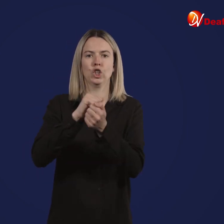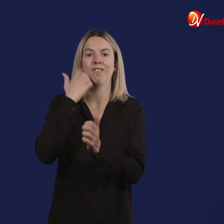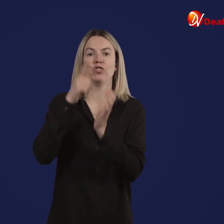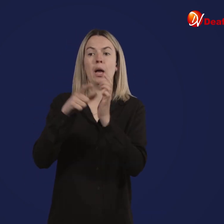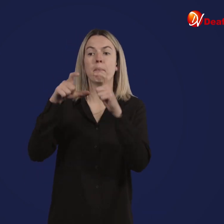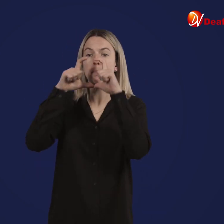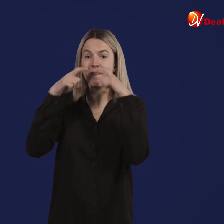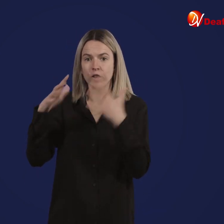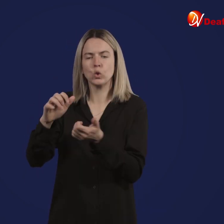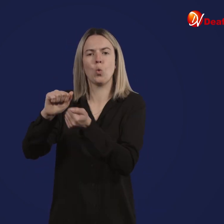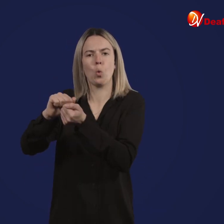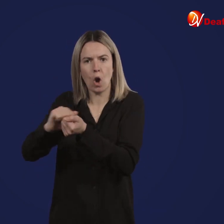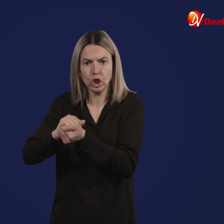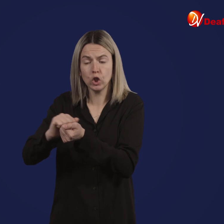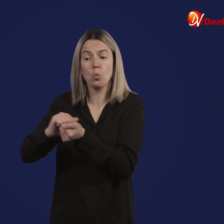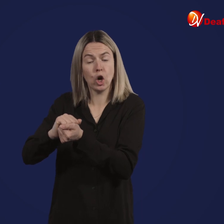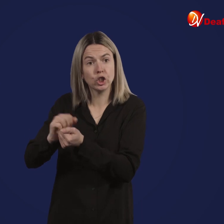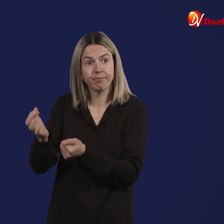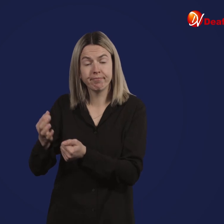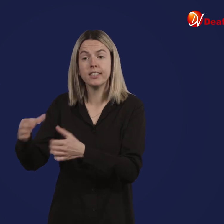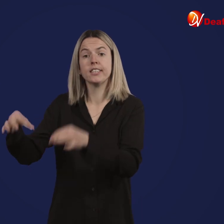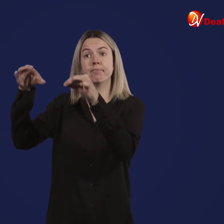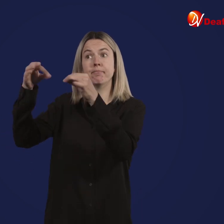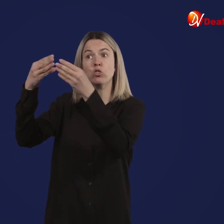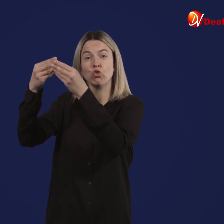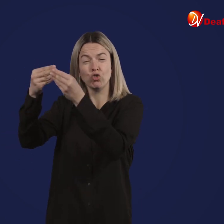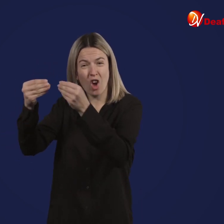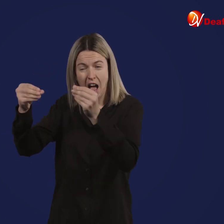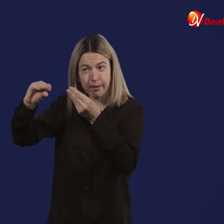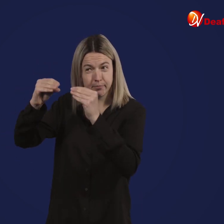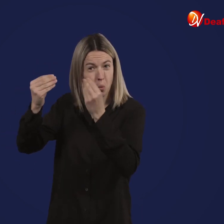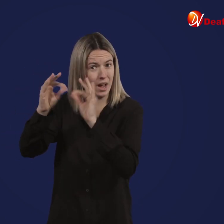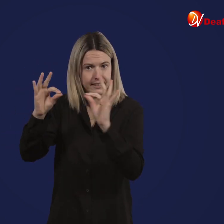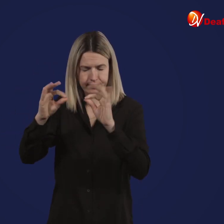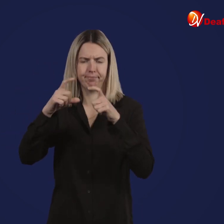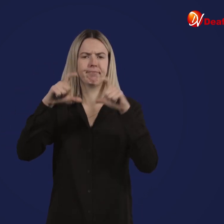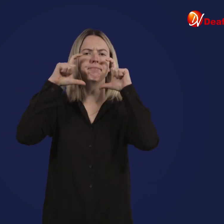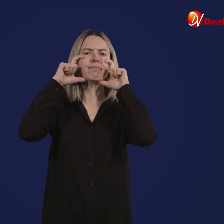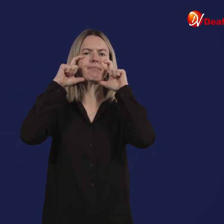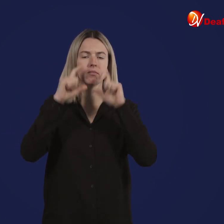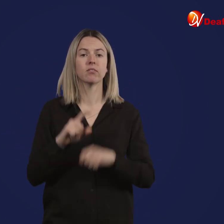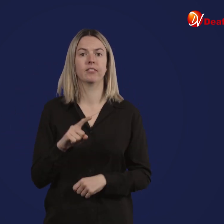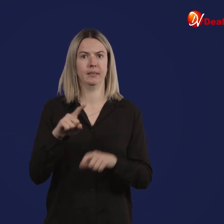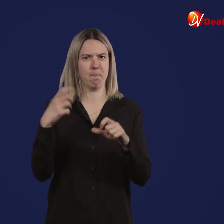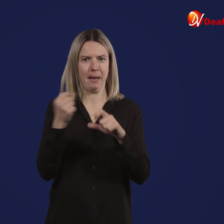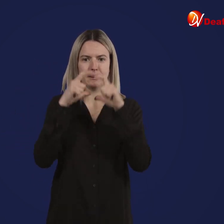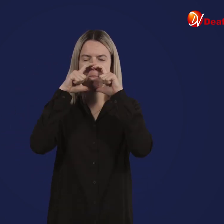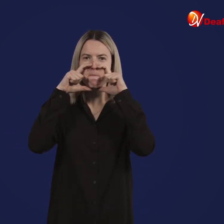You may need to replace your cloth mask when it doesn’t fit snugly on your face, if it keeps falling off or sliding down, if it has holes in it, you keep adjusting it, or the cloth has started to thin or wear out.